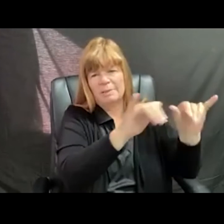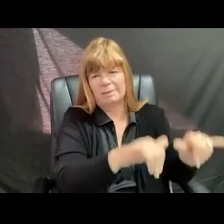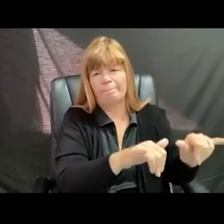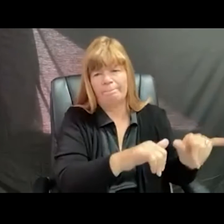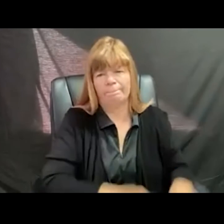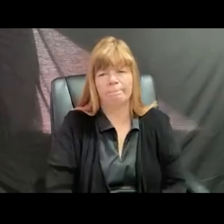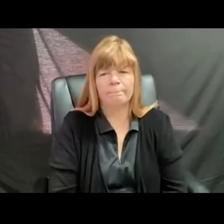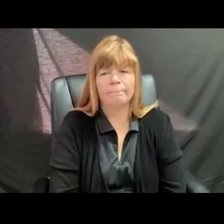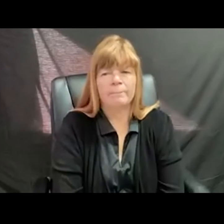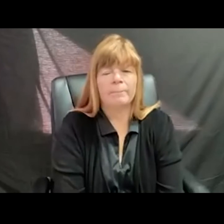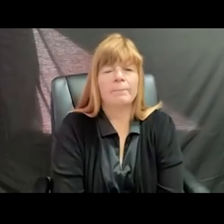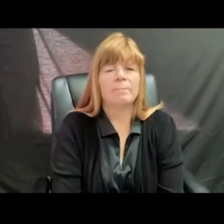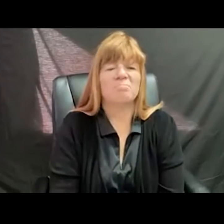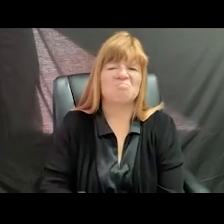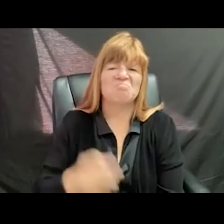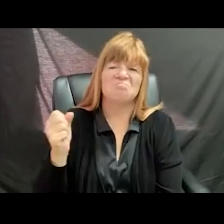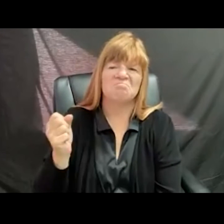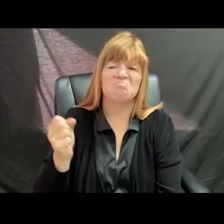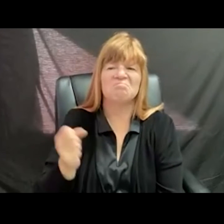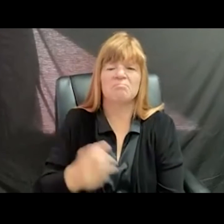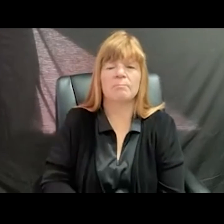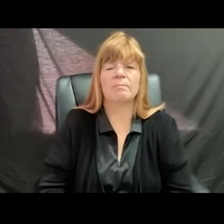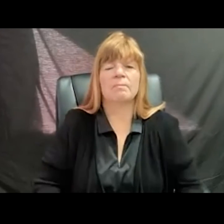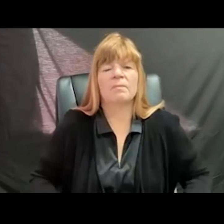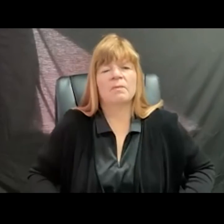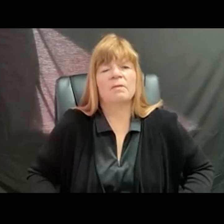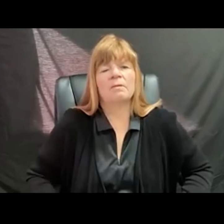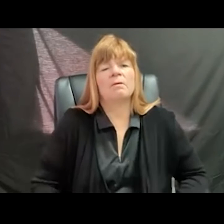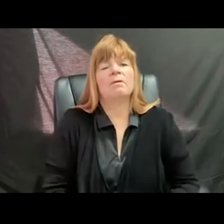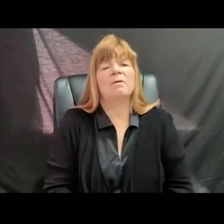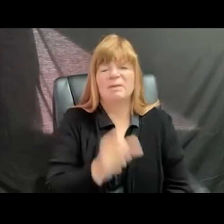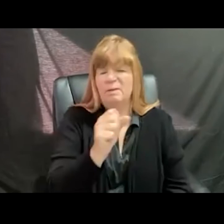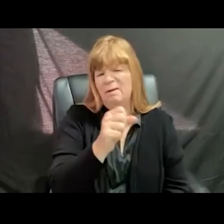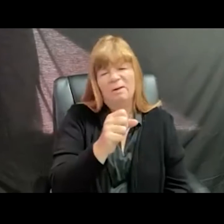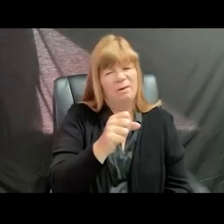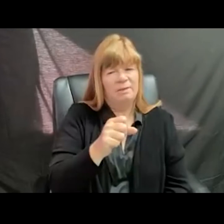yeah okay in this case they would certainly still be yes correct